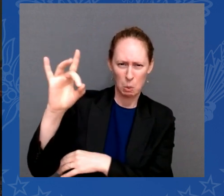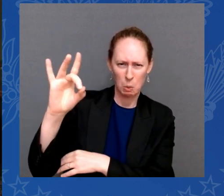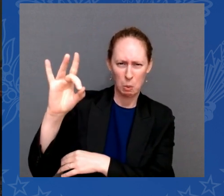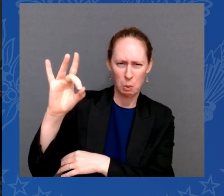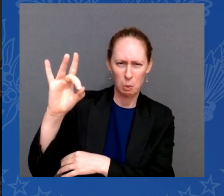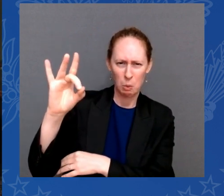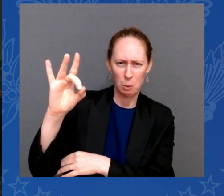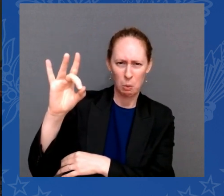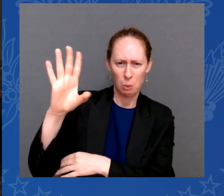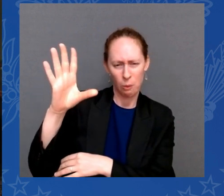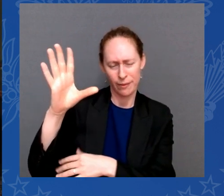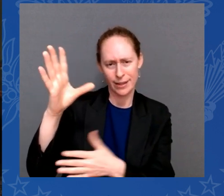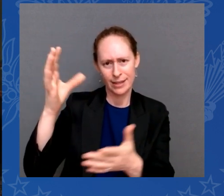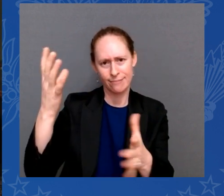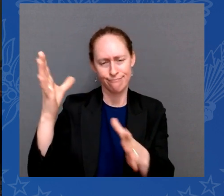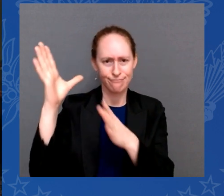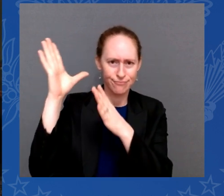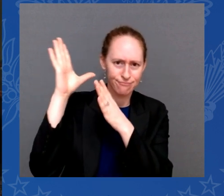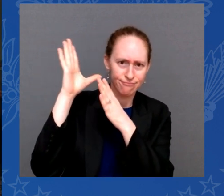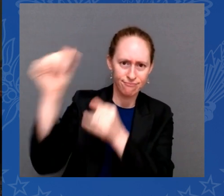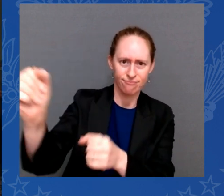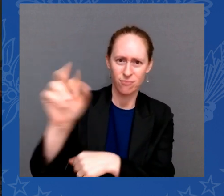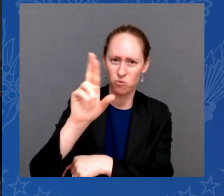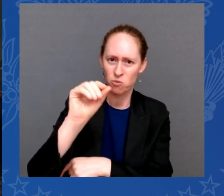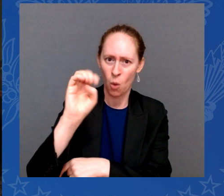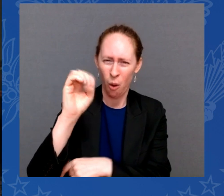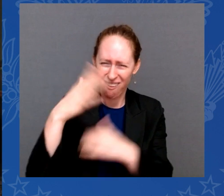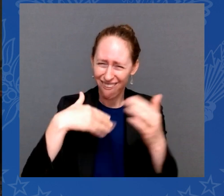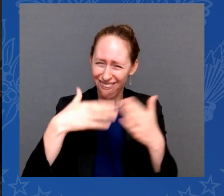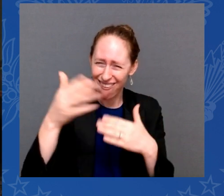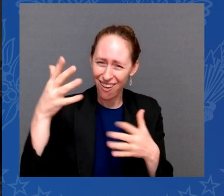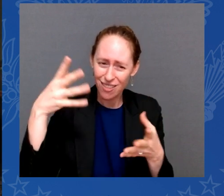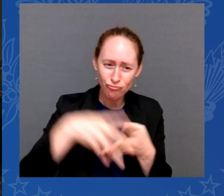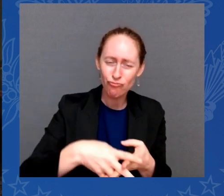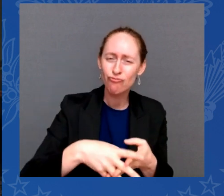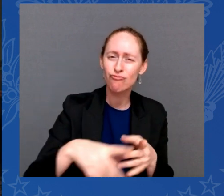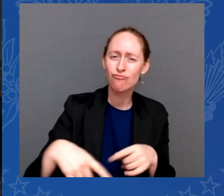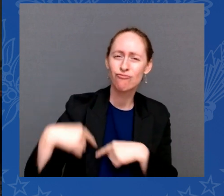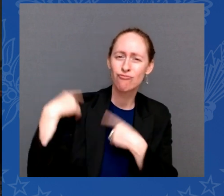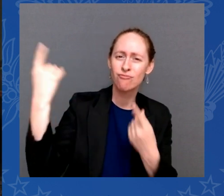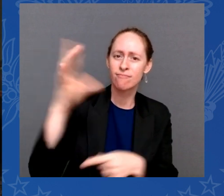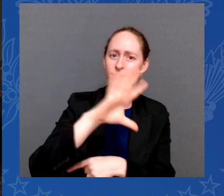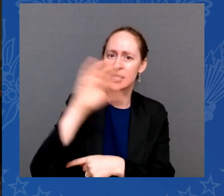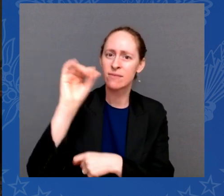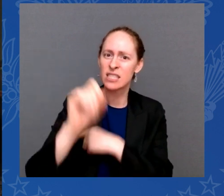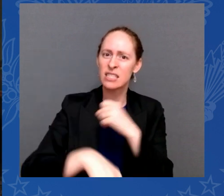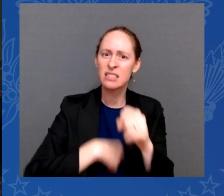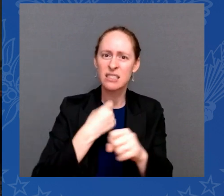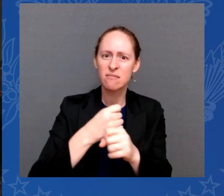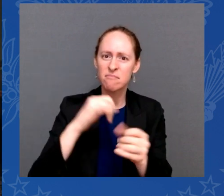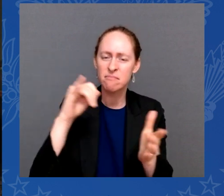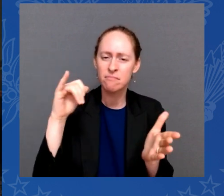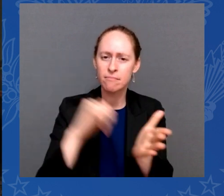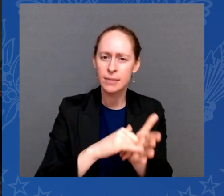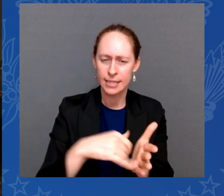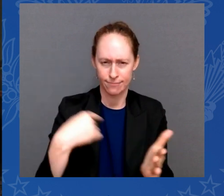by executive order last month and -- to ensure that every part of the federal government does its part at this critical moment